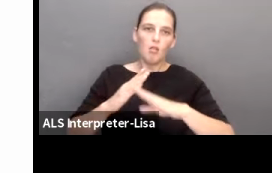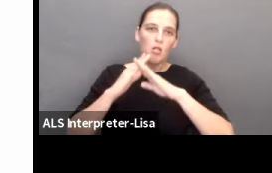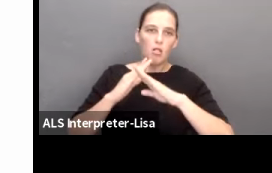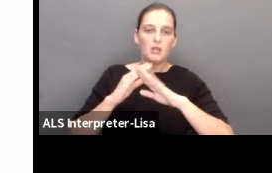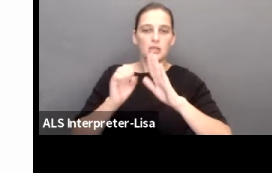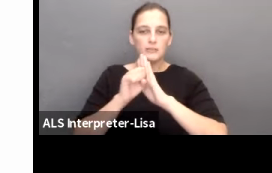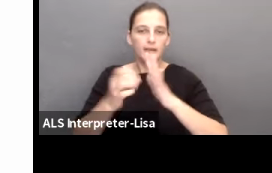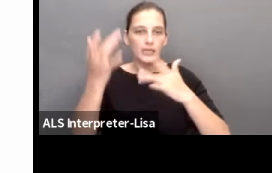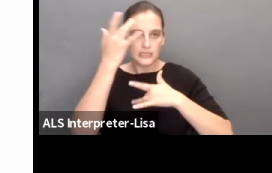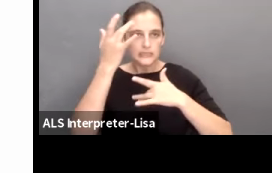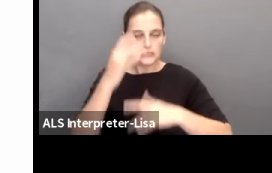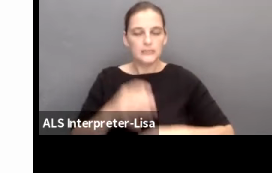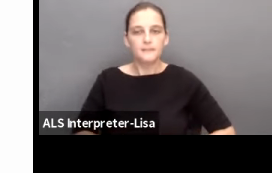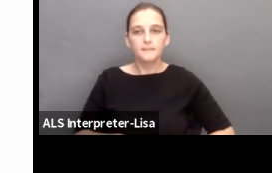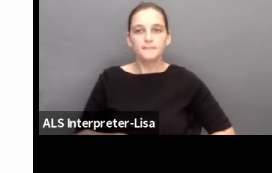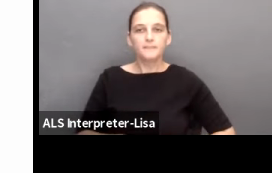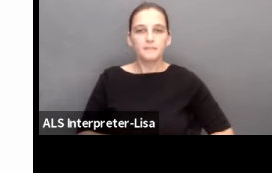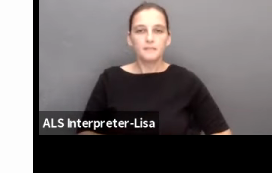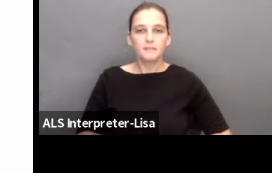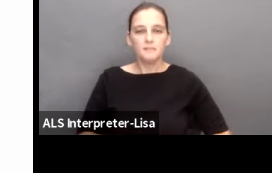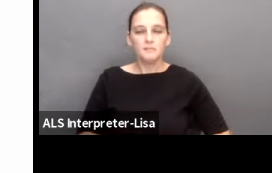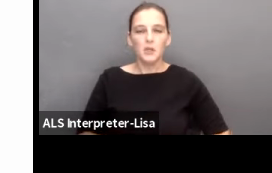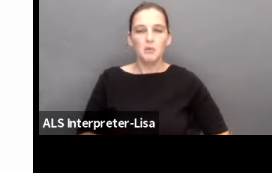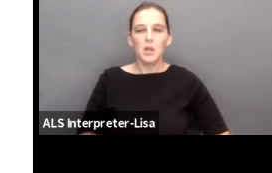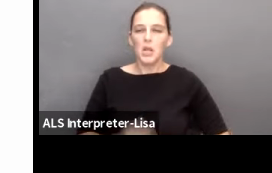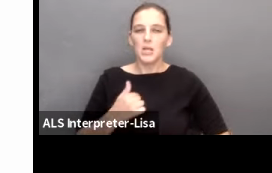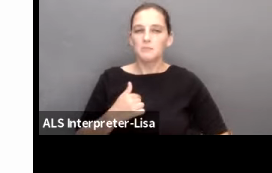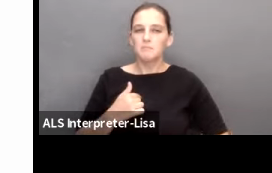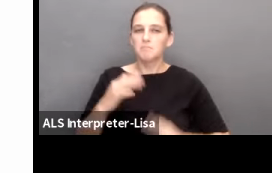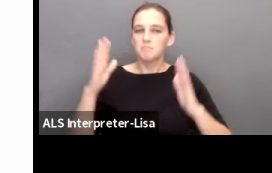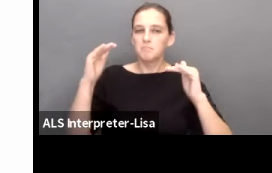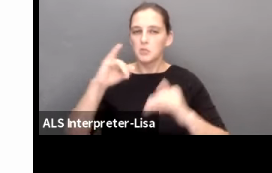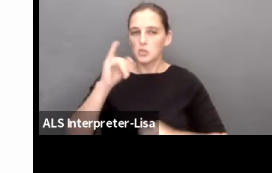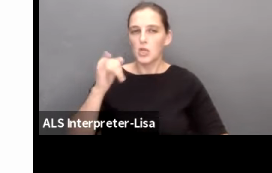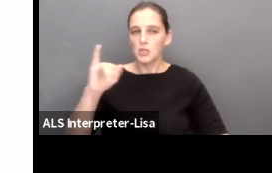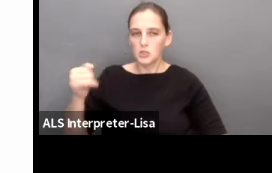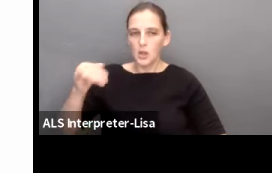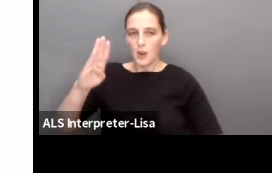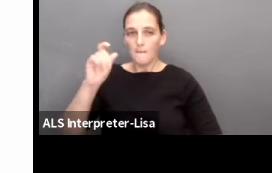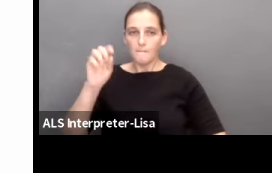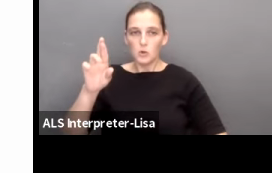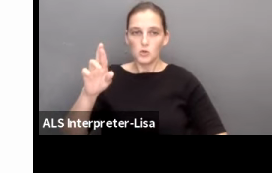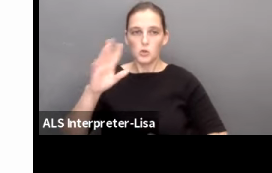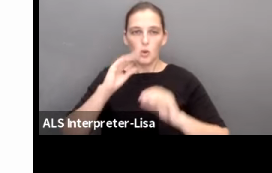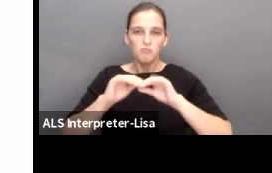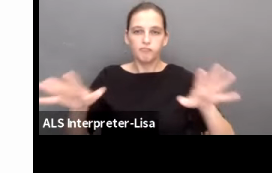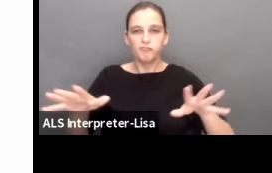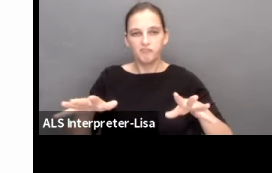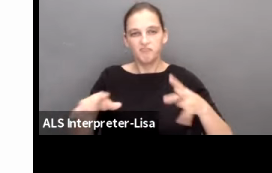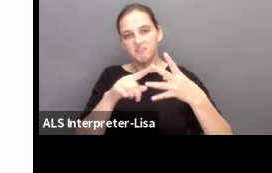So again expecting the Johnson and Johnson booster shot to be eligible mid October.